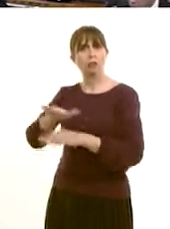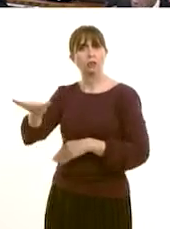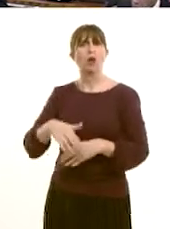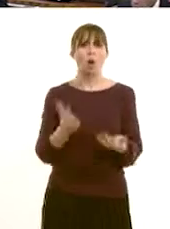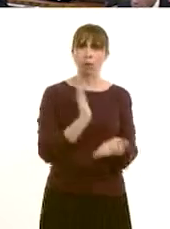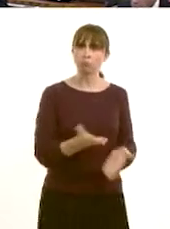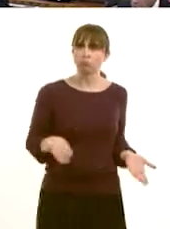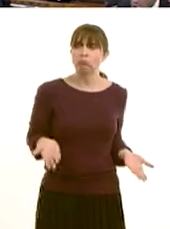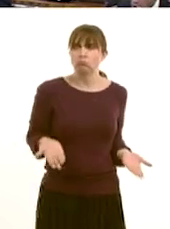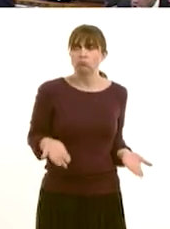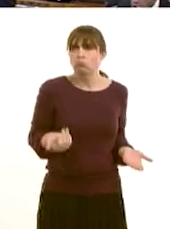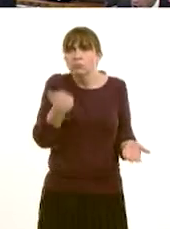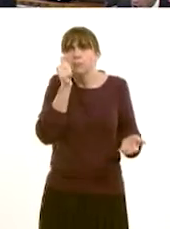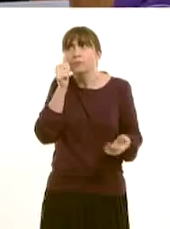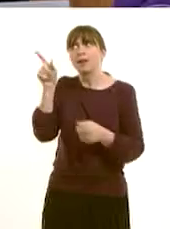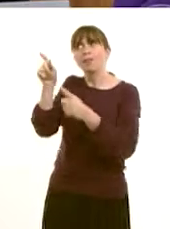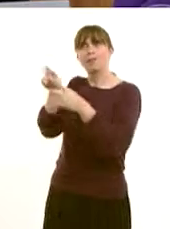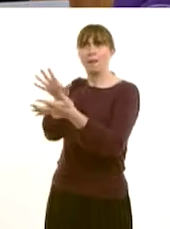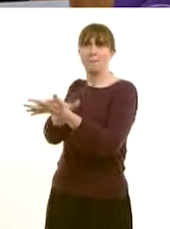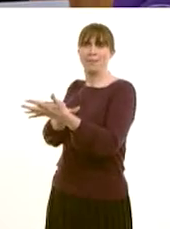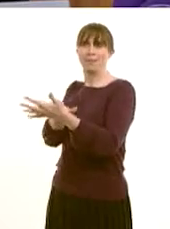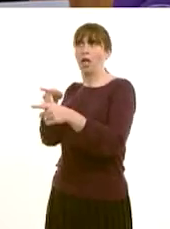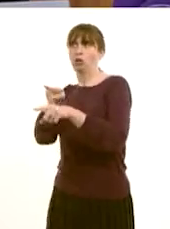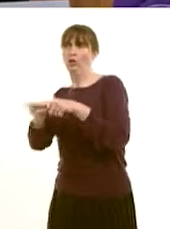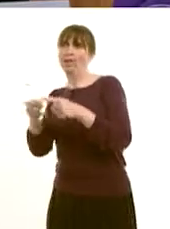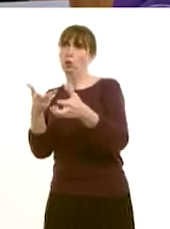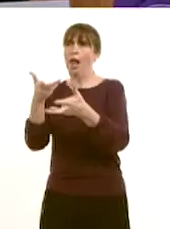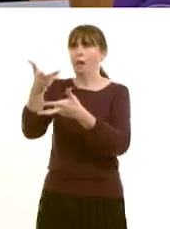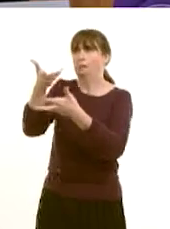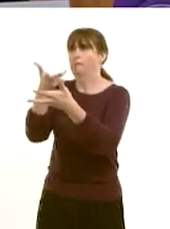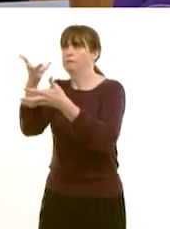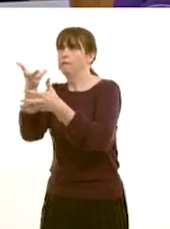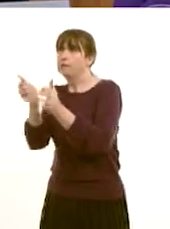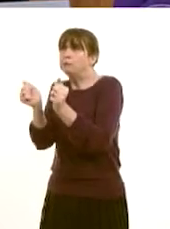Weíve all seen the difficulties that the Prime Minister has had in negotiating a new settlement thus far.